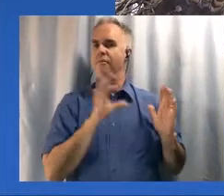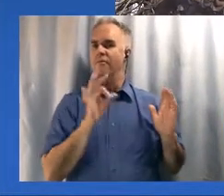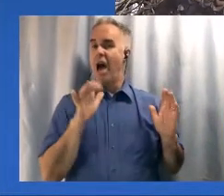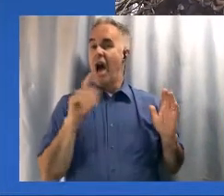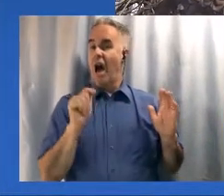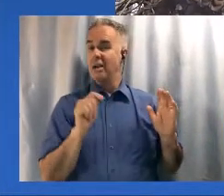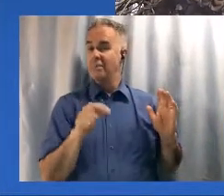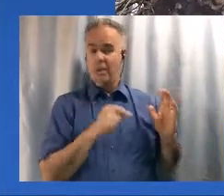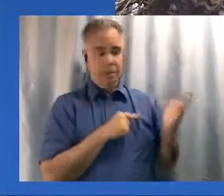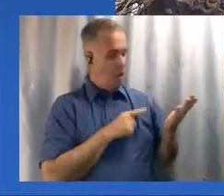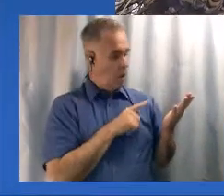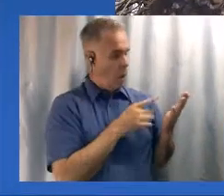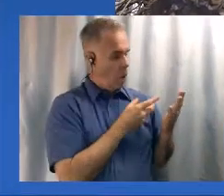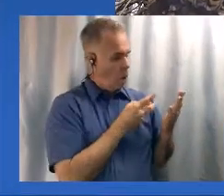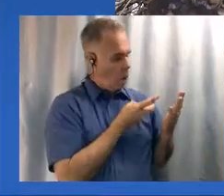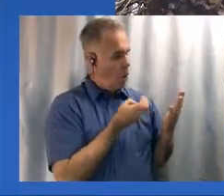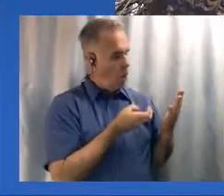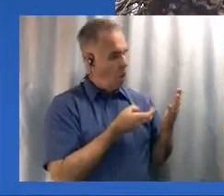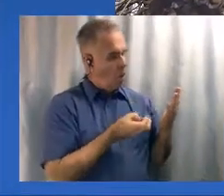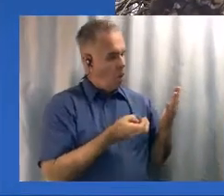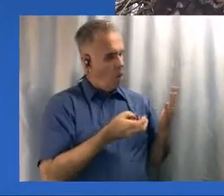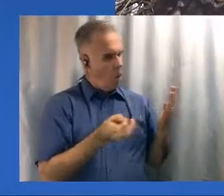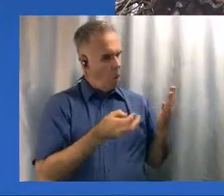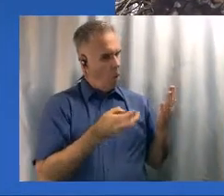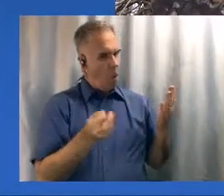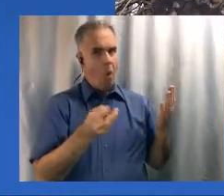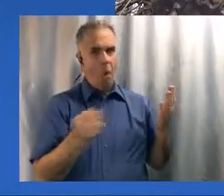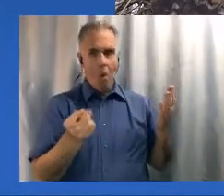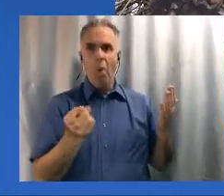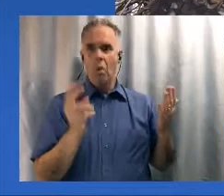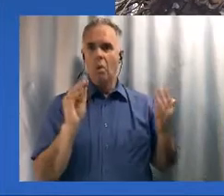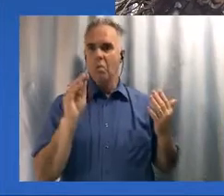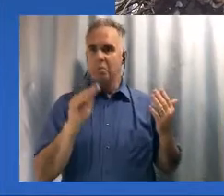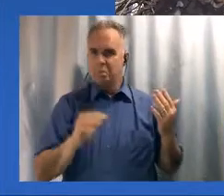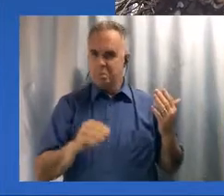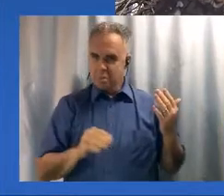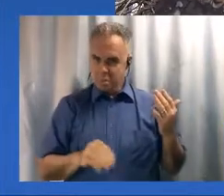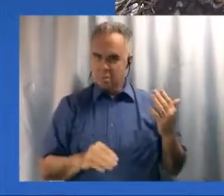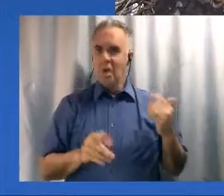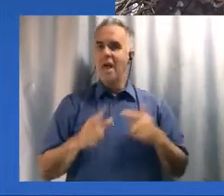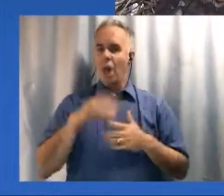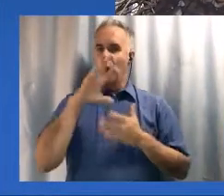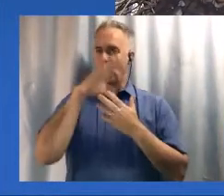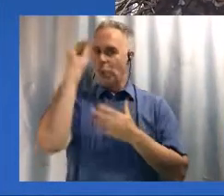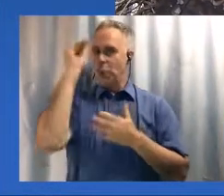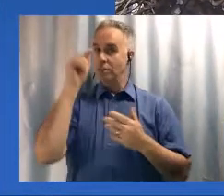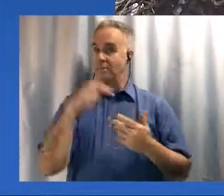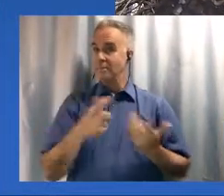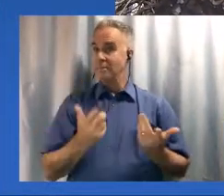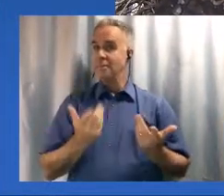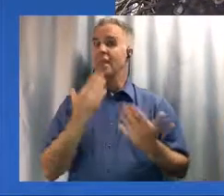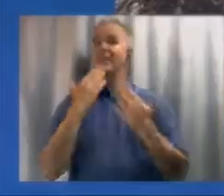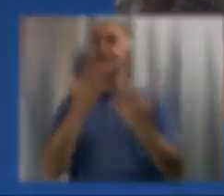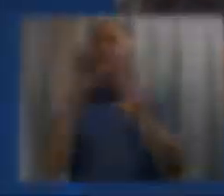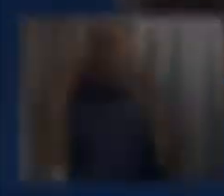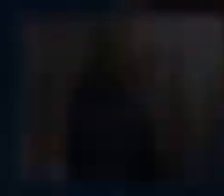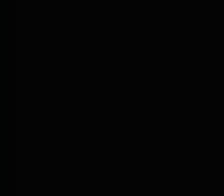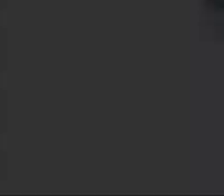and list some facts; facts that you learned new about owls through this story. Thanks so much for listening.